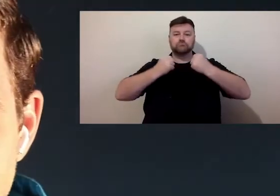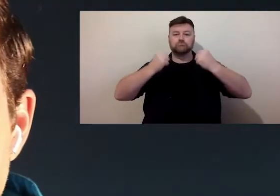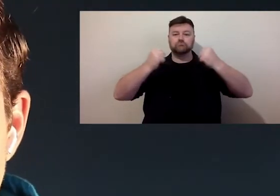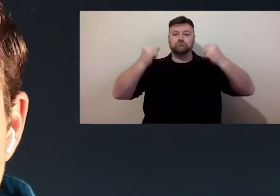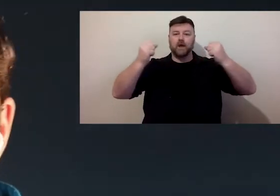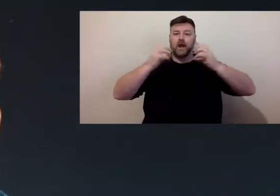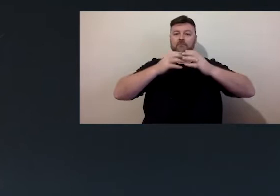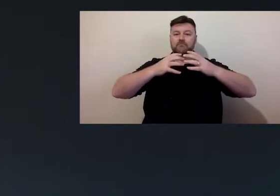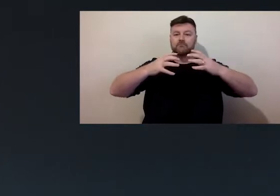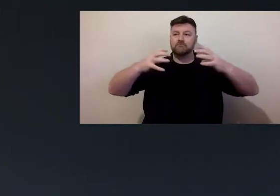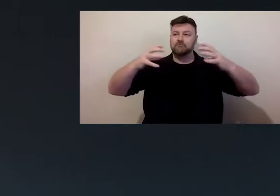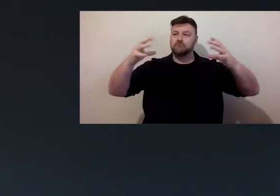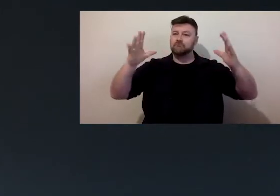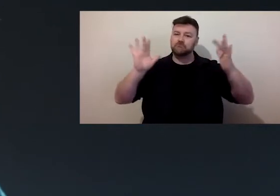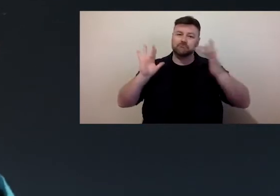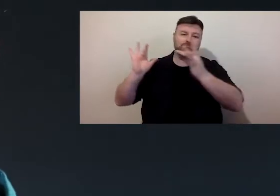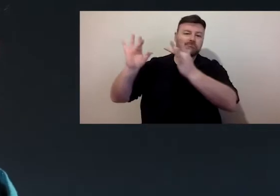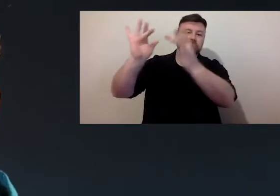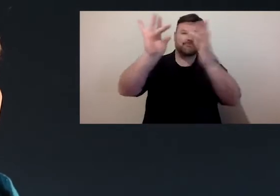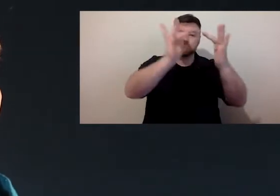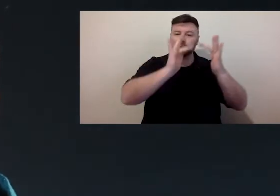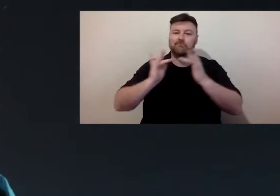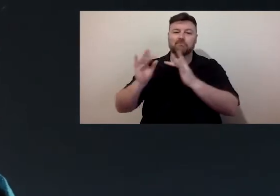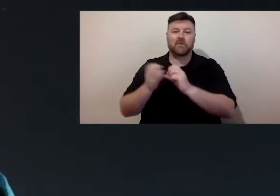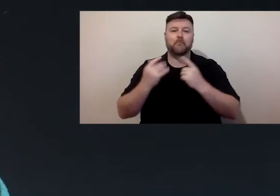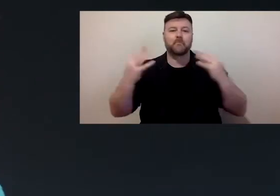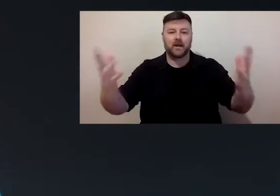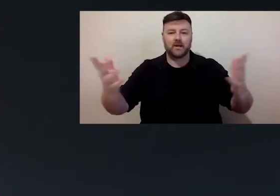I'll talk about - I'm really excited that the audience for it are spread